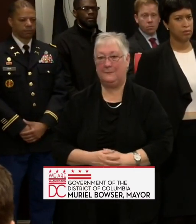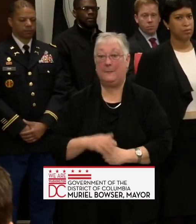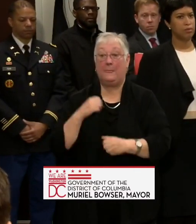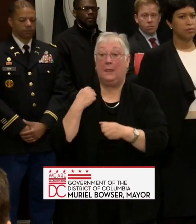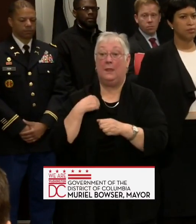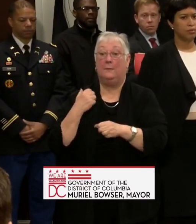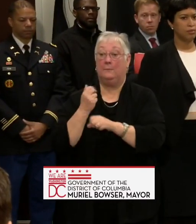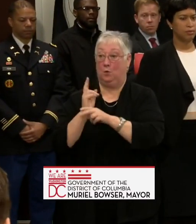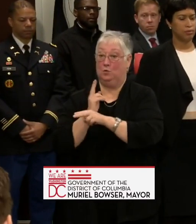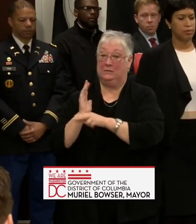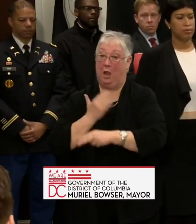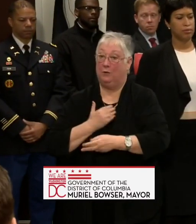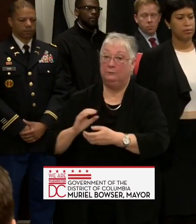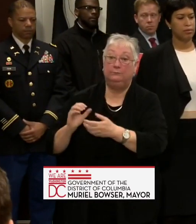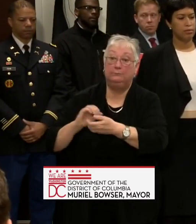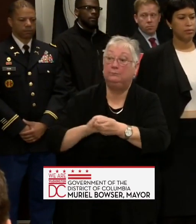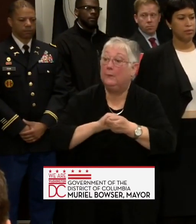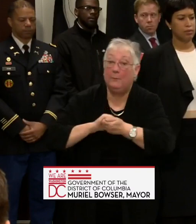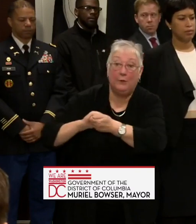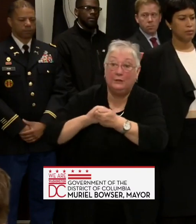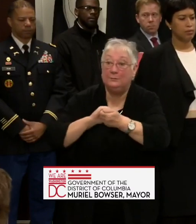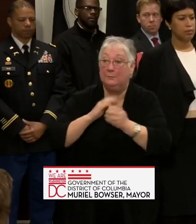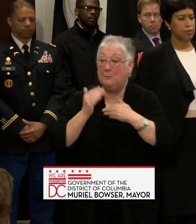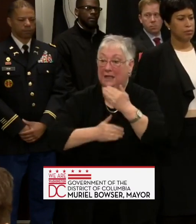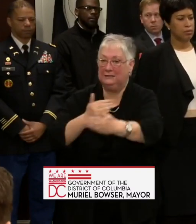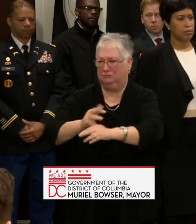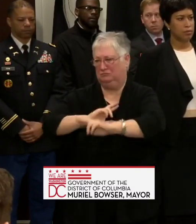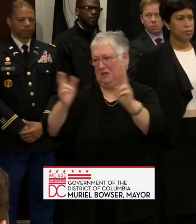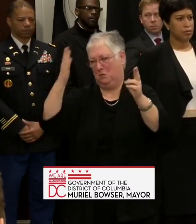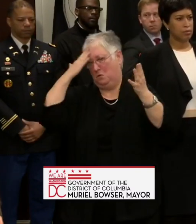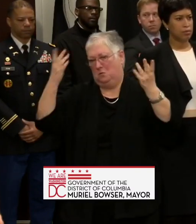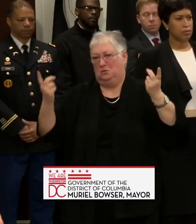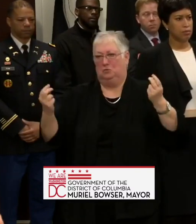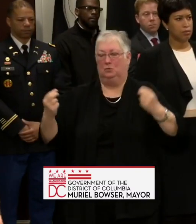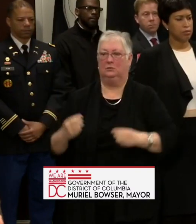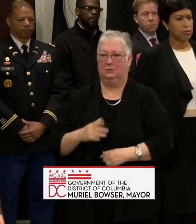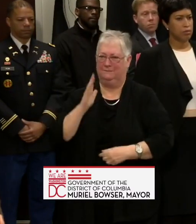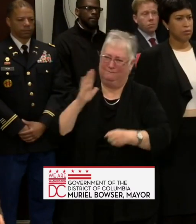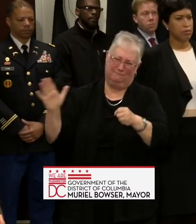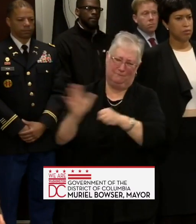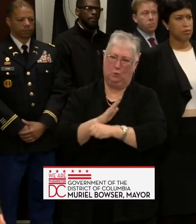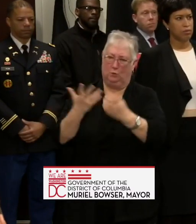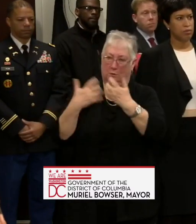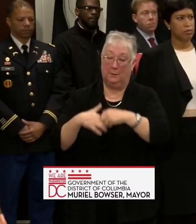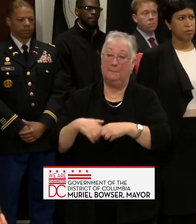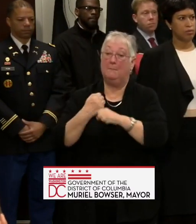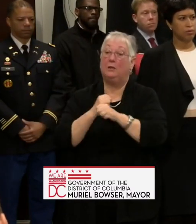WE HAVE DEVELOPED A COMPREHENSIVE INTEGRATED AND SEAMLESS SECURITY PLAN TO ENSURE THAT SAFE ENVIRONMENT FOR OUR